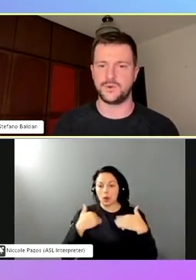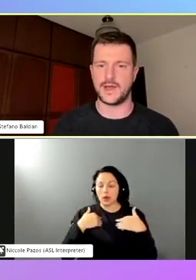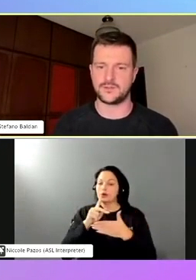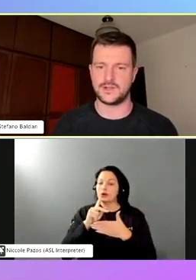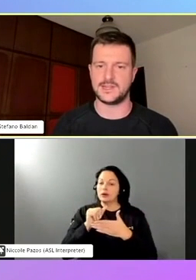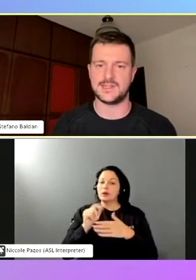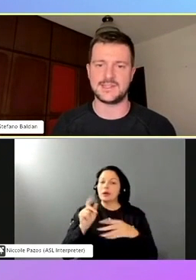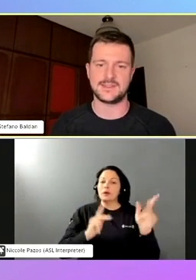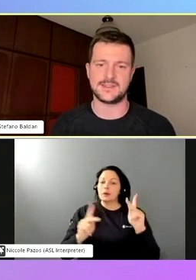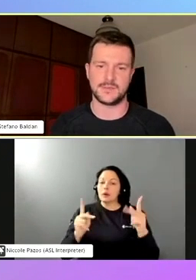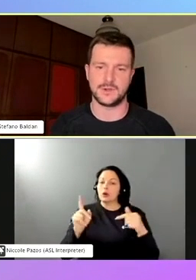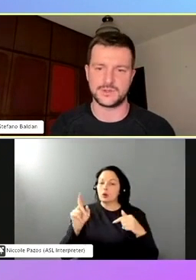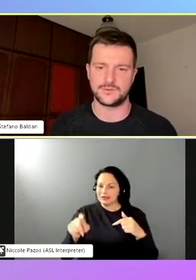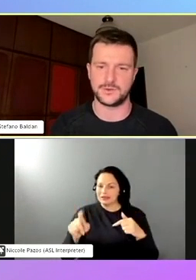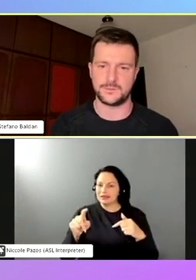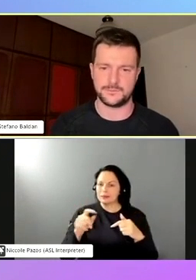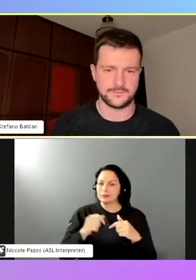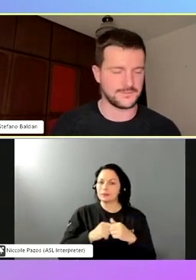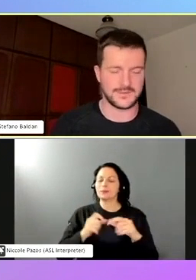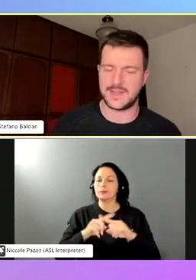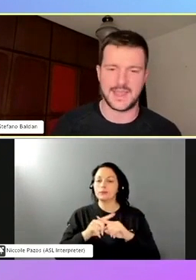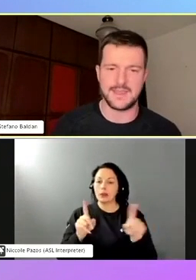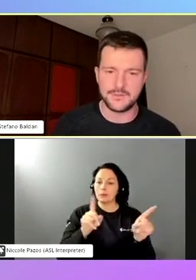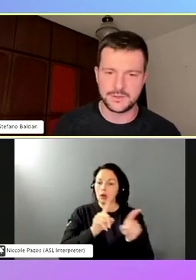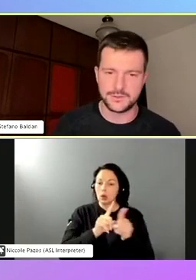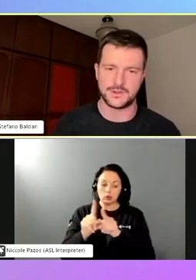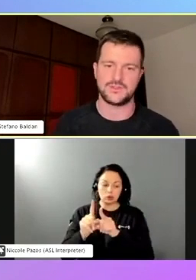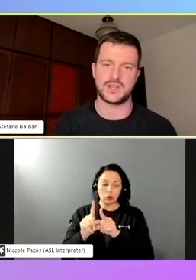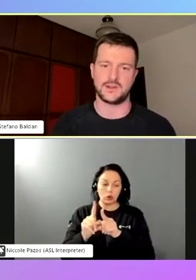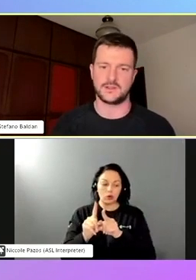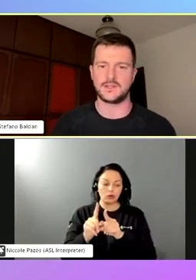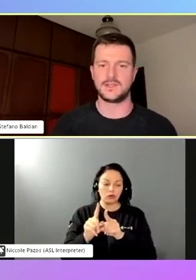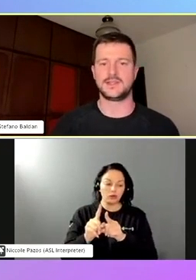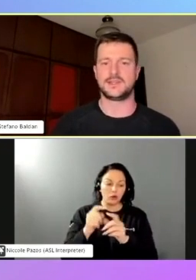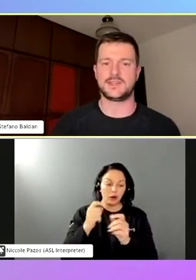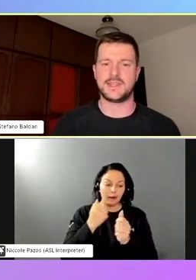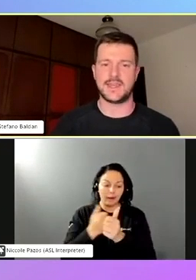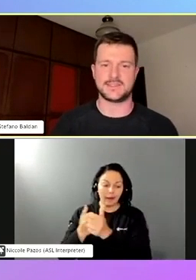whatsoever with displacement and with the structure and distribution in space of these widgets.